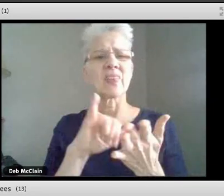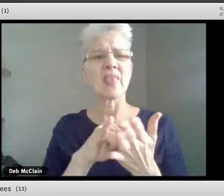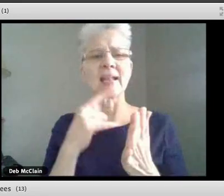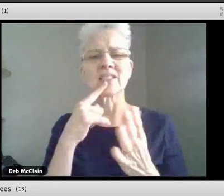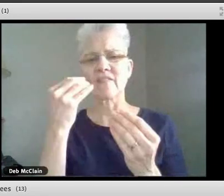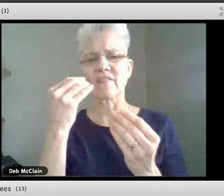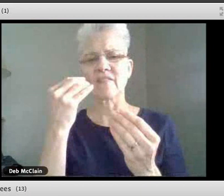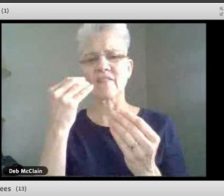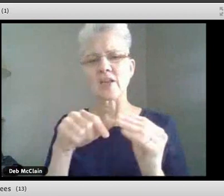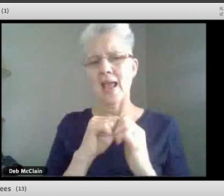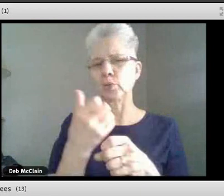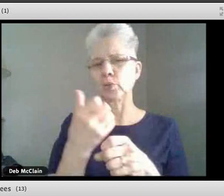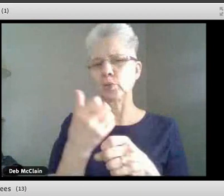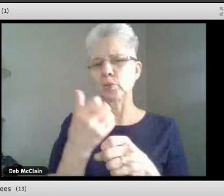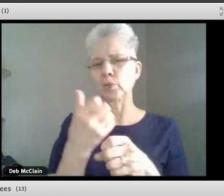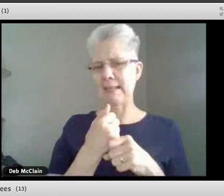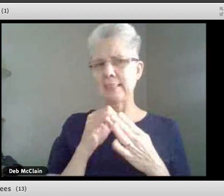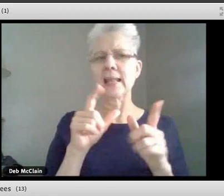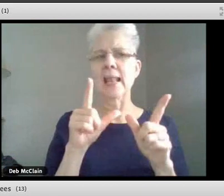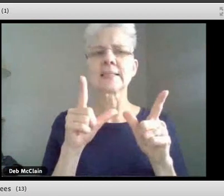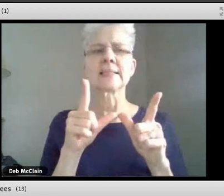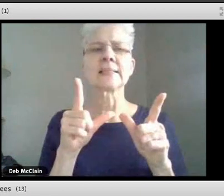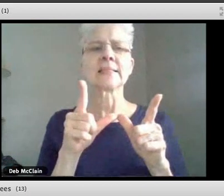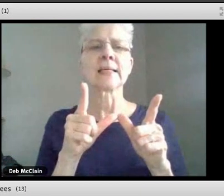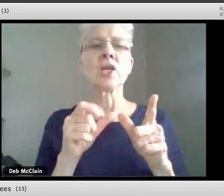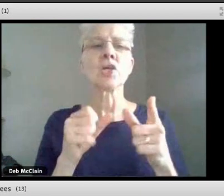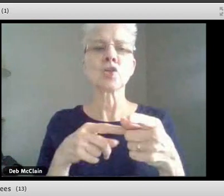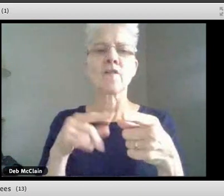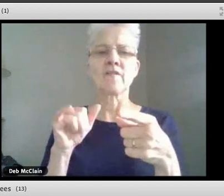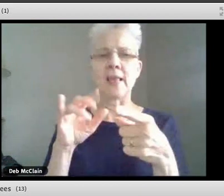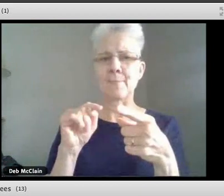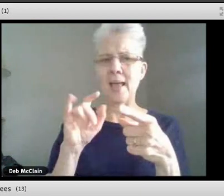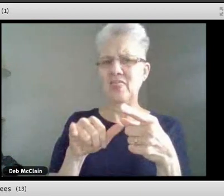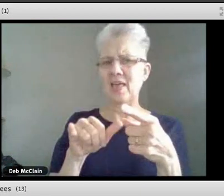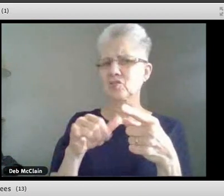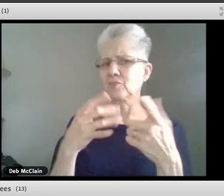So VPAT is just simply a form for vendors to use